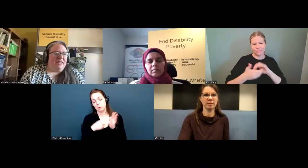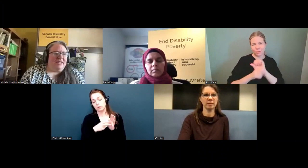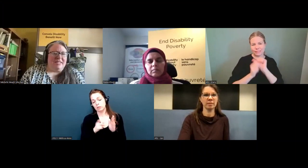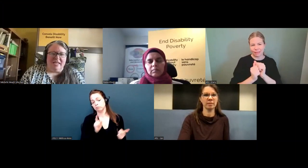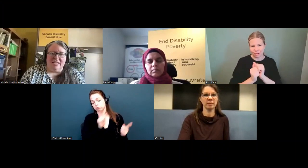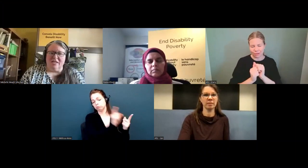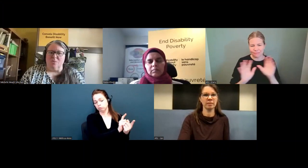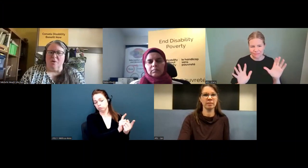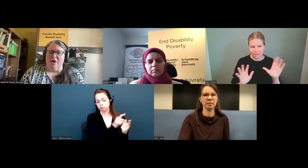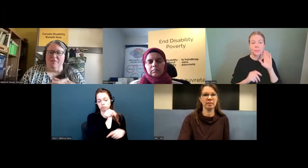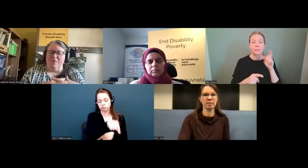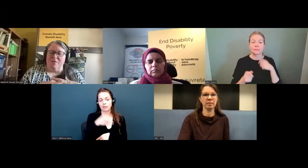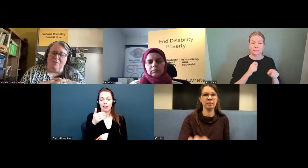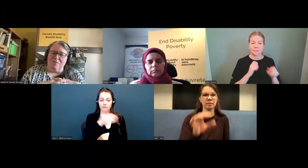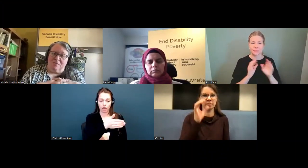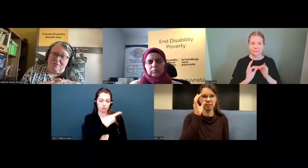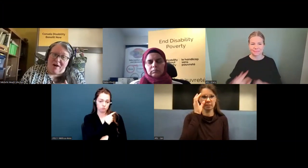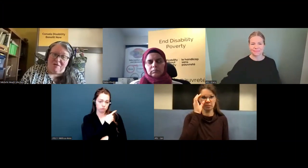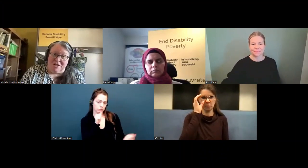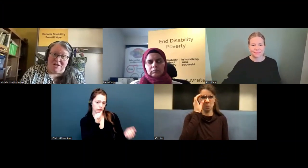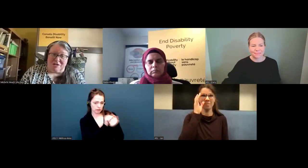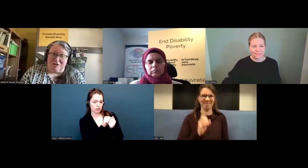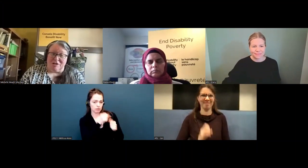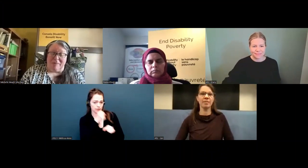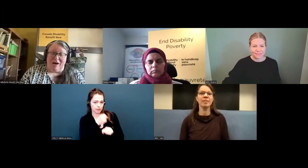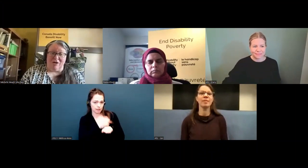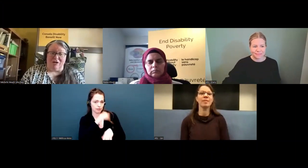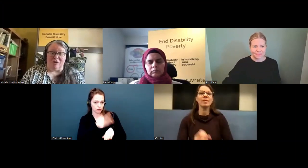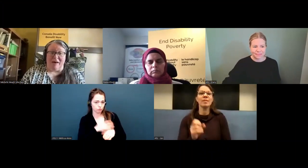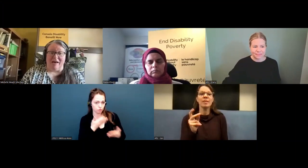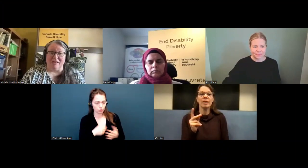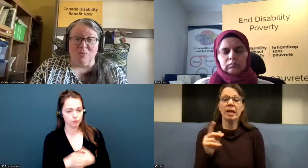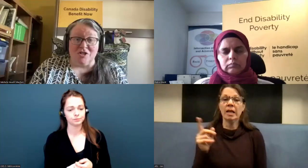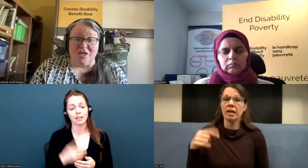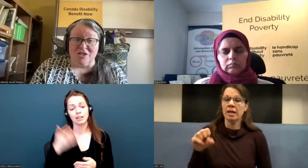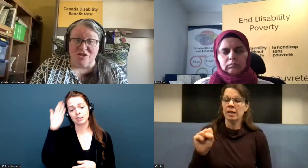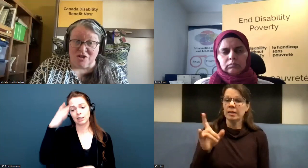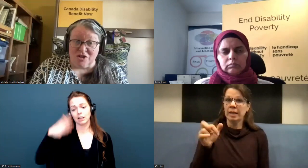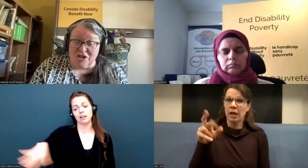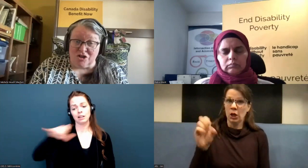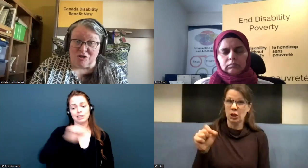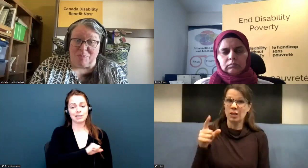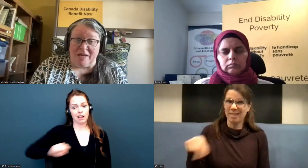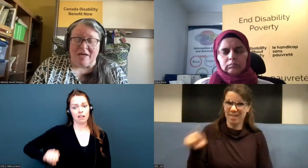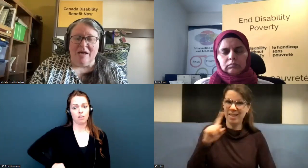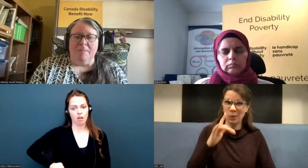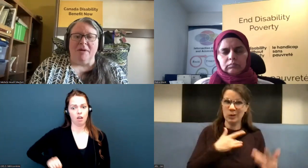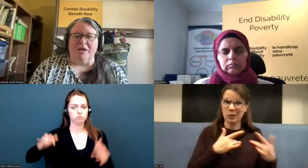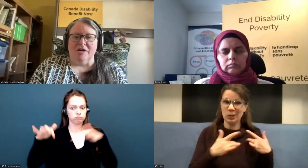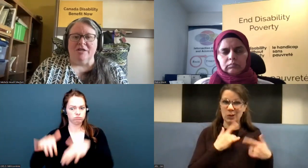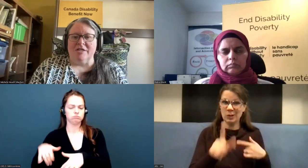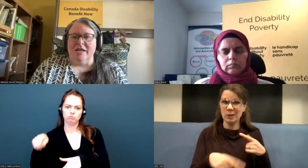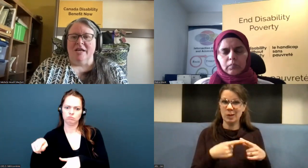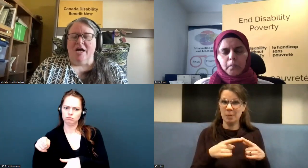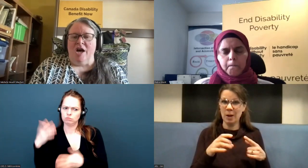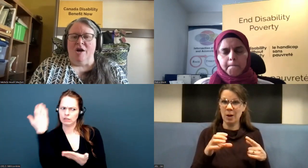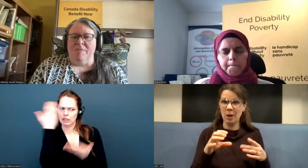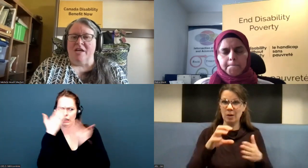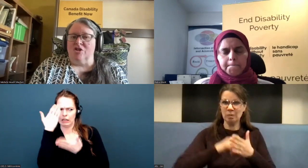THE SENATORS WERE VERY CONCERNED ABOUT CLAWBACKS, WHICH THEY SHOULD BE BECAUSE THERE SHOULD